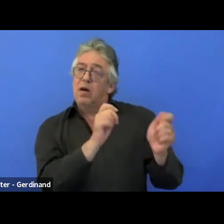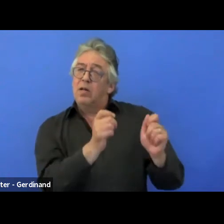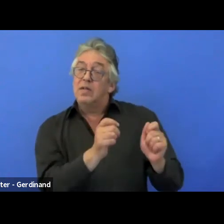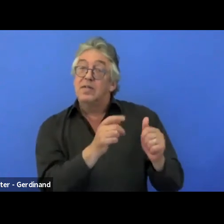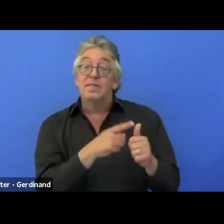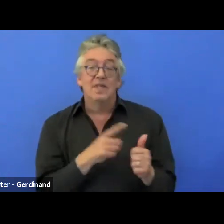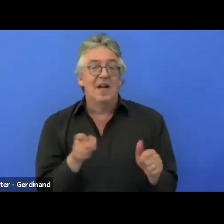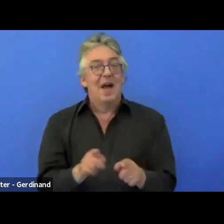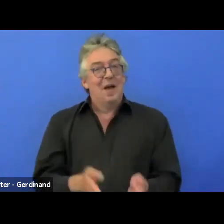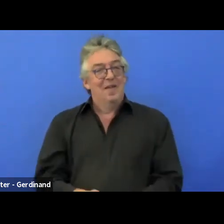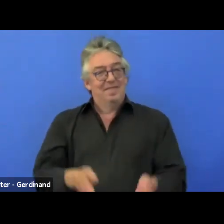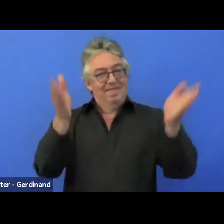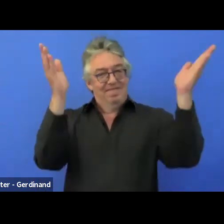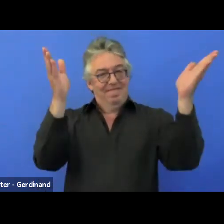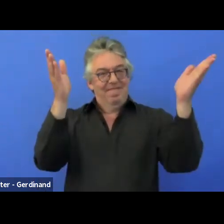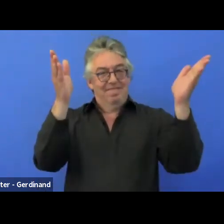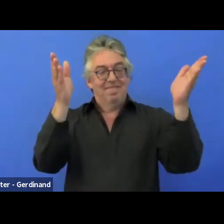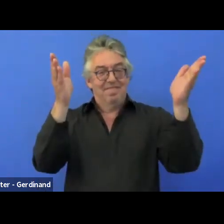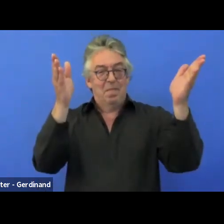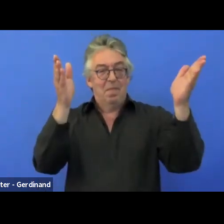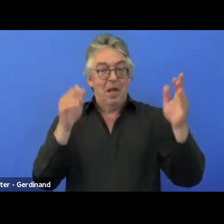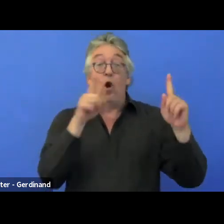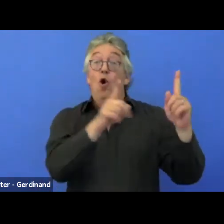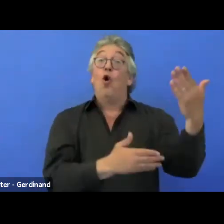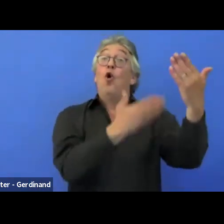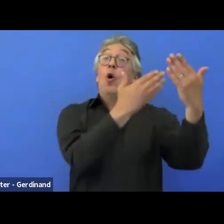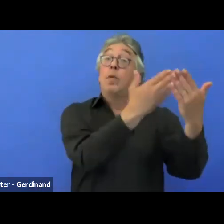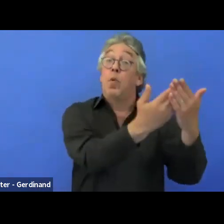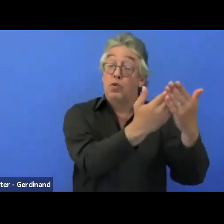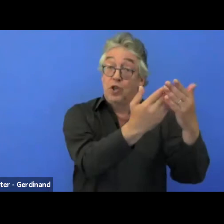with the base being the proposal, the acceptance and the drafting.